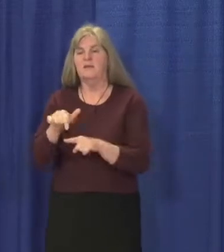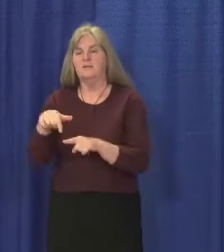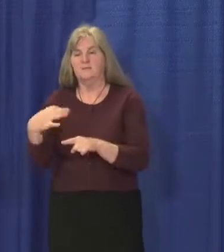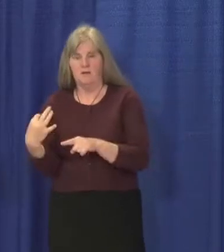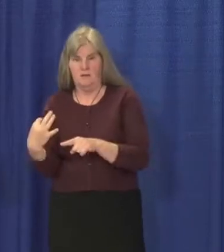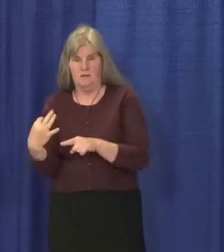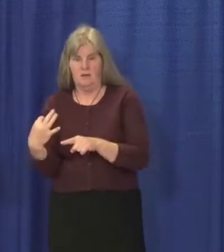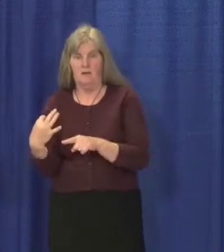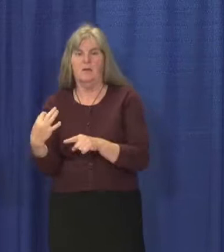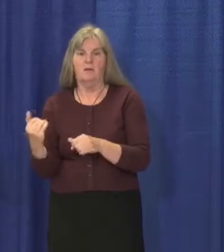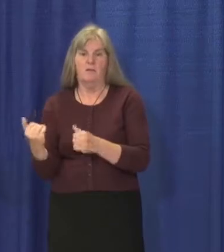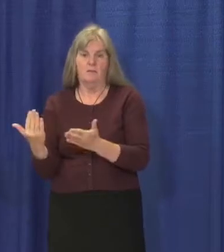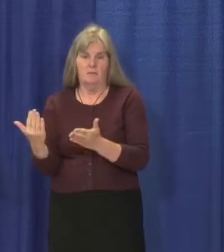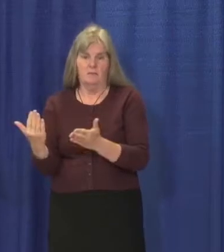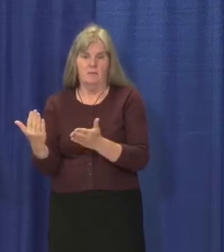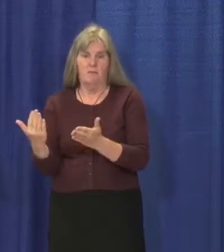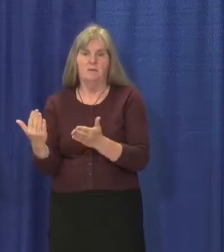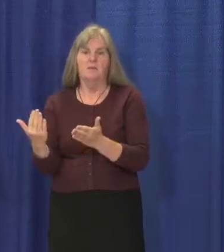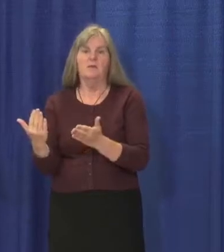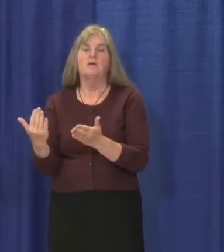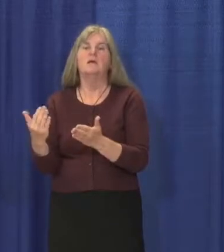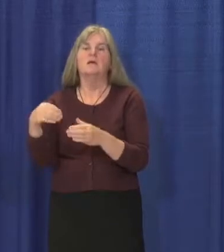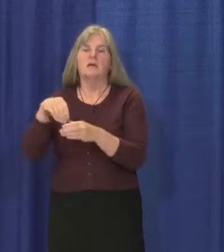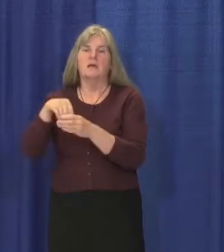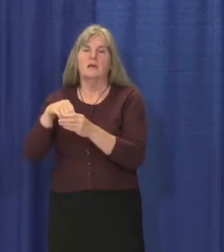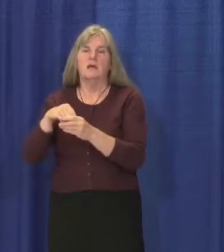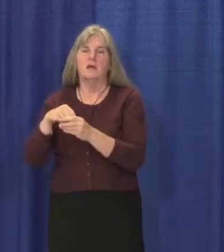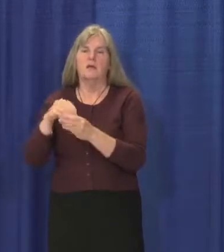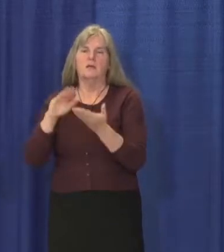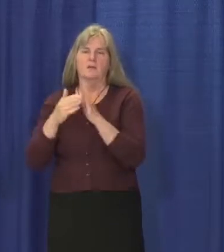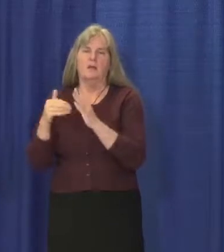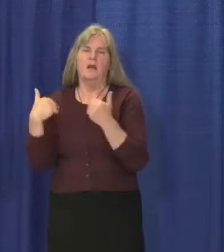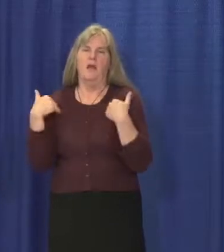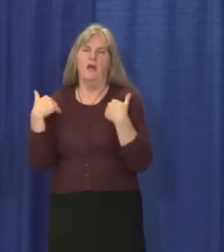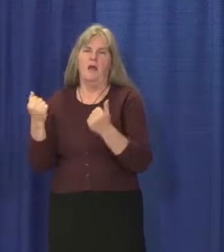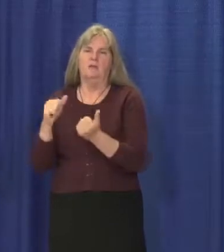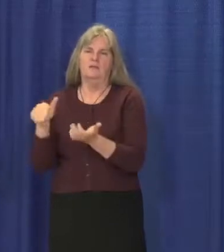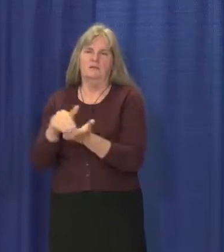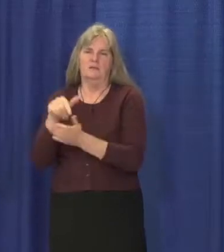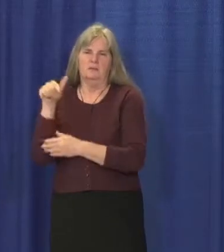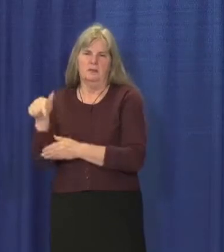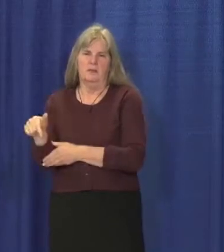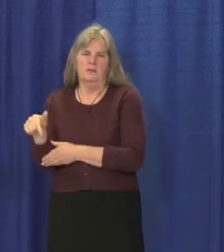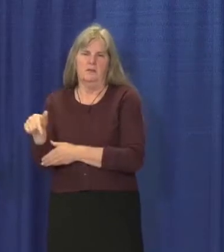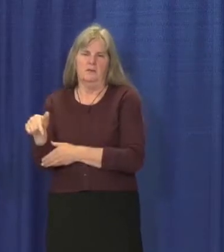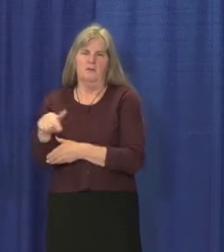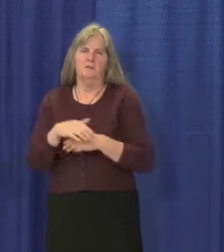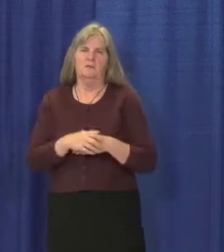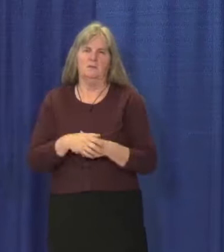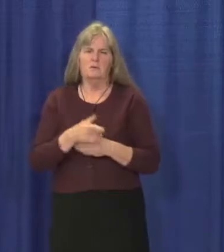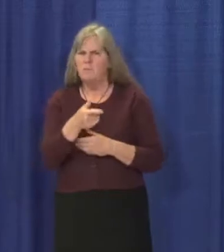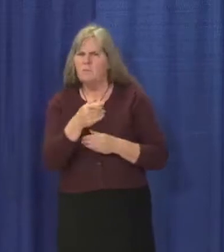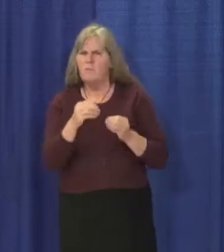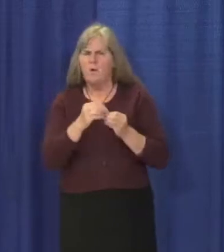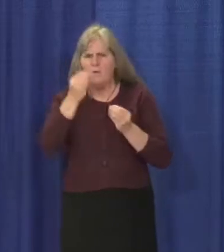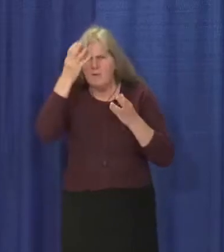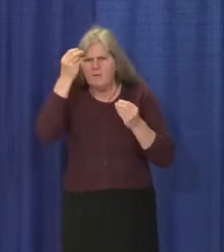Friday and at the community Health centre there. You can find more information